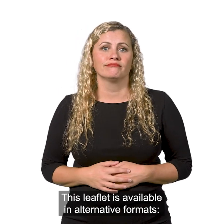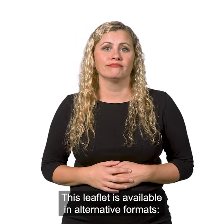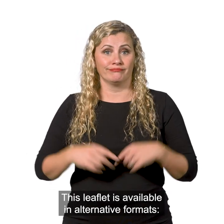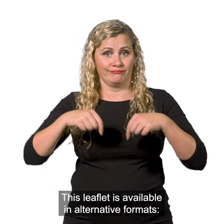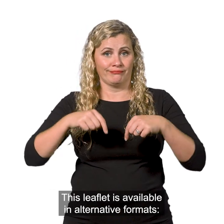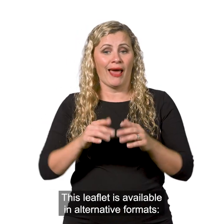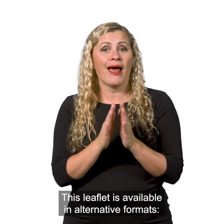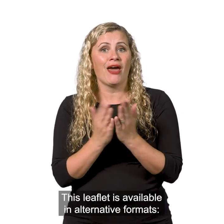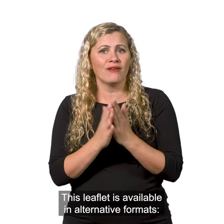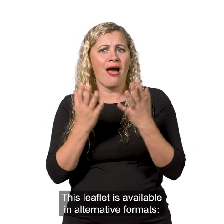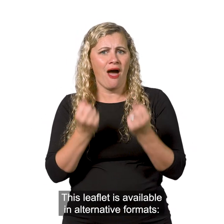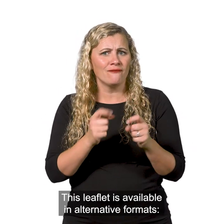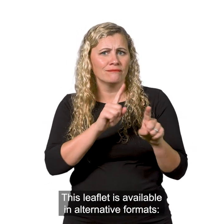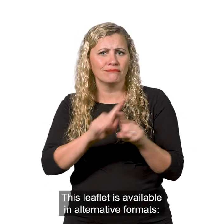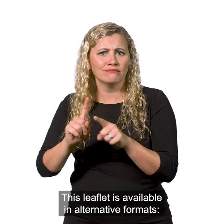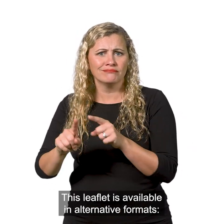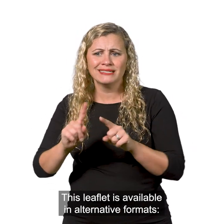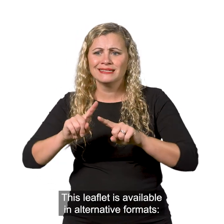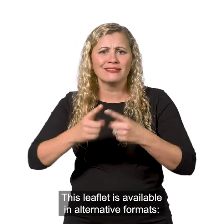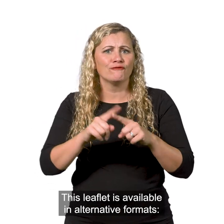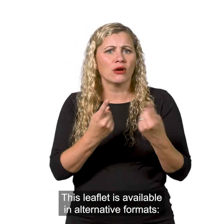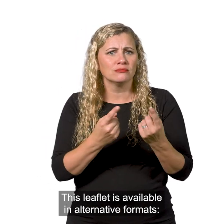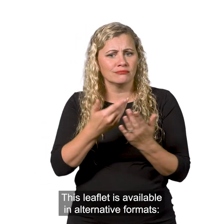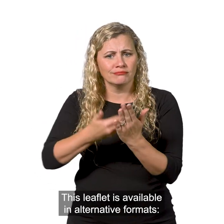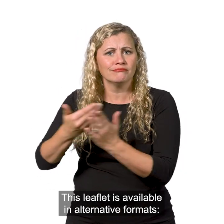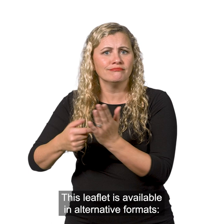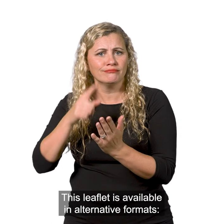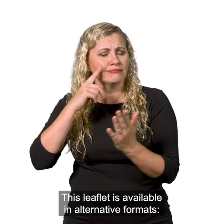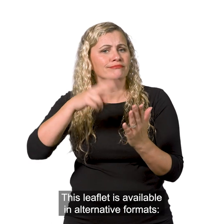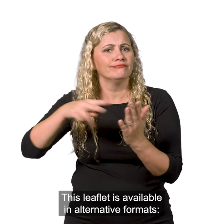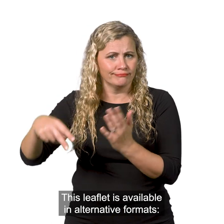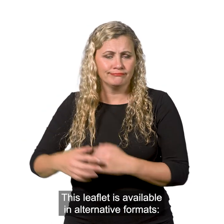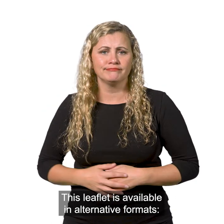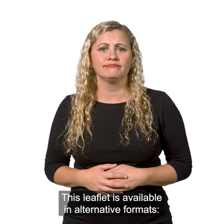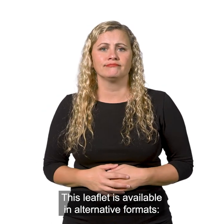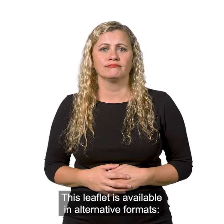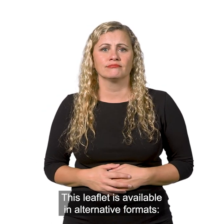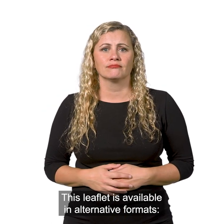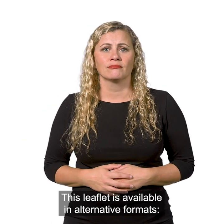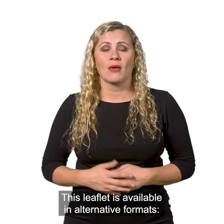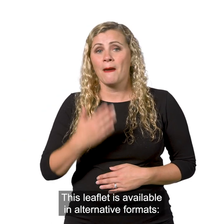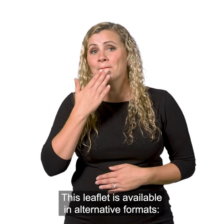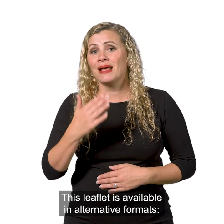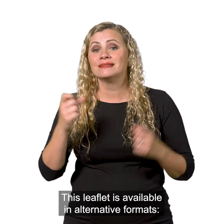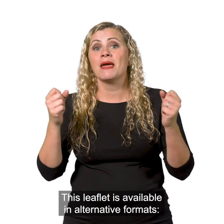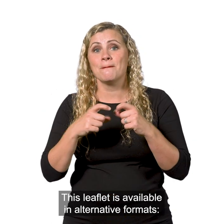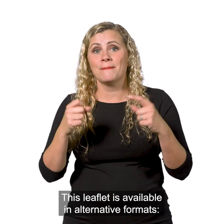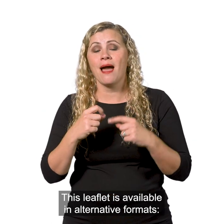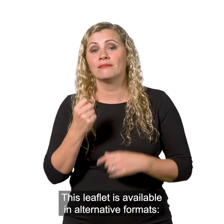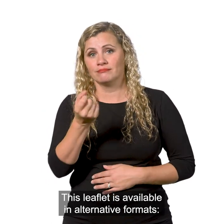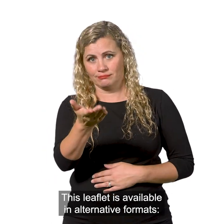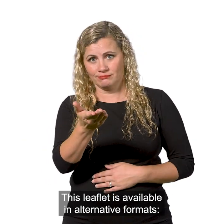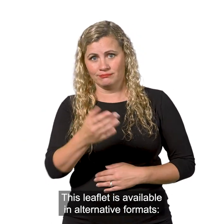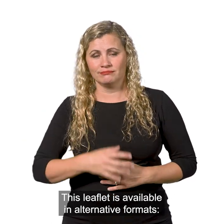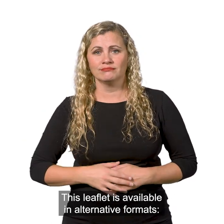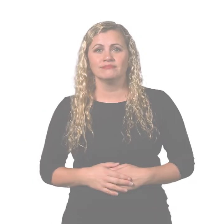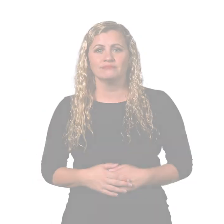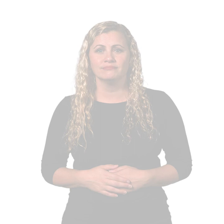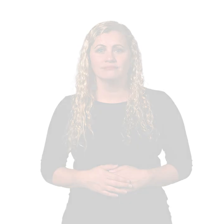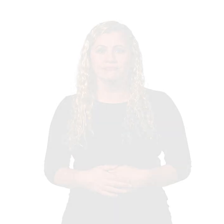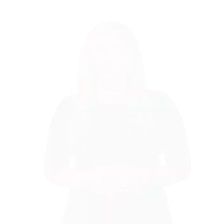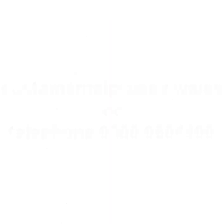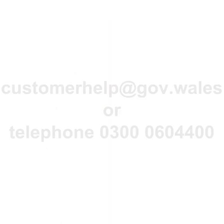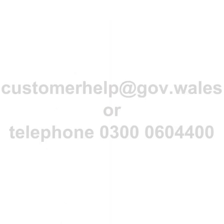This leaflet is available in alternative formats: